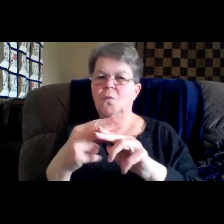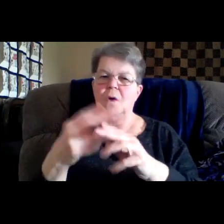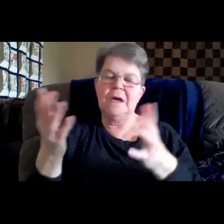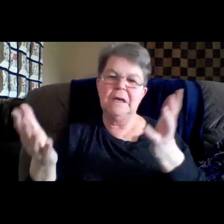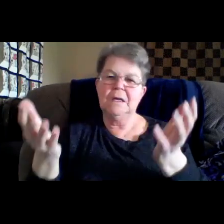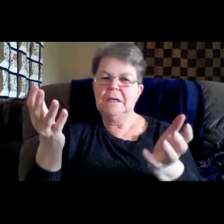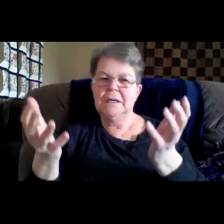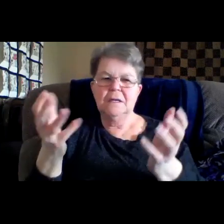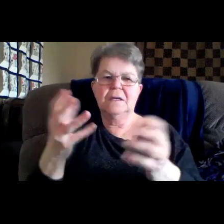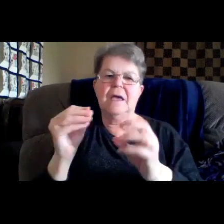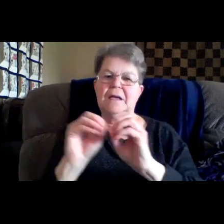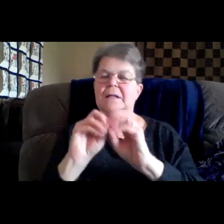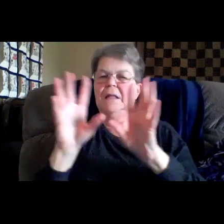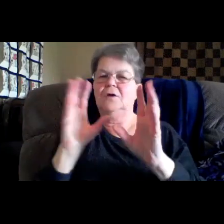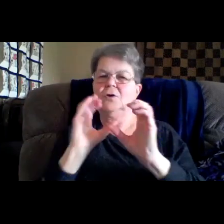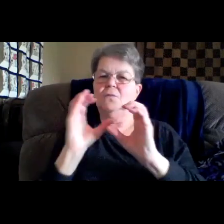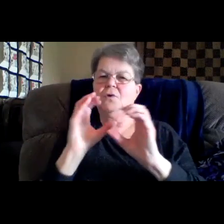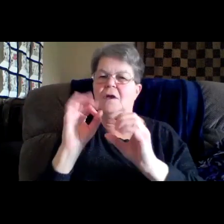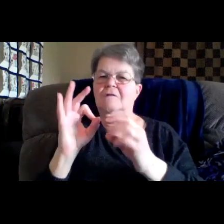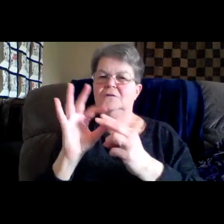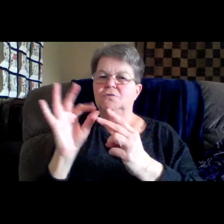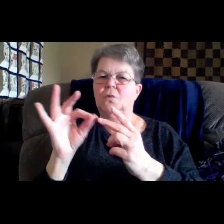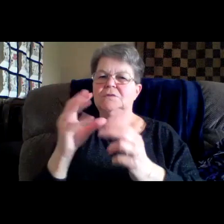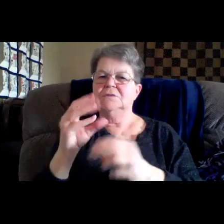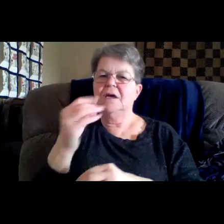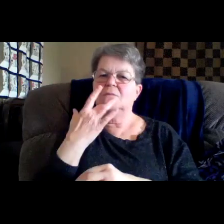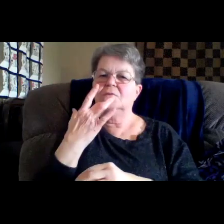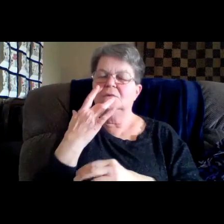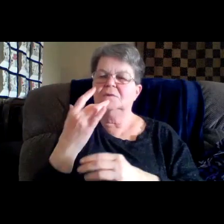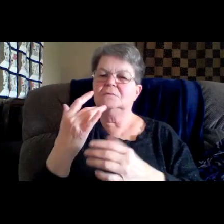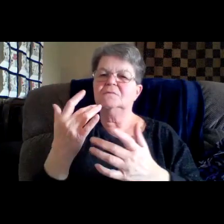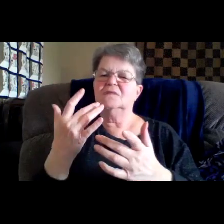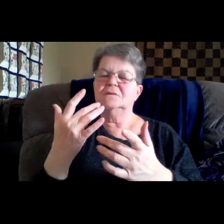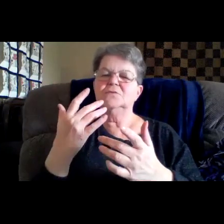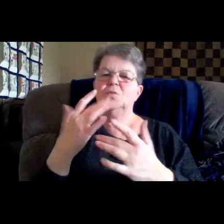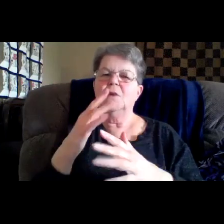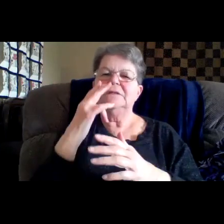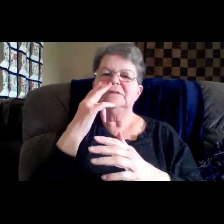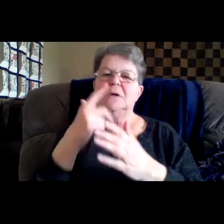and clear communication of a choice and preference. But let's really delve into that to say what that really means.